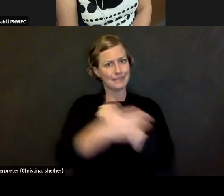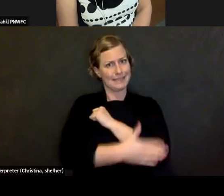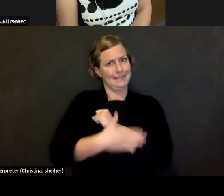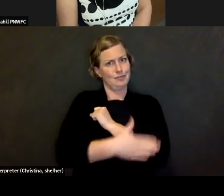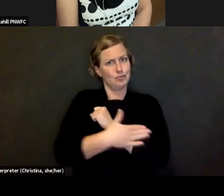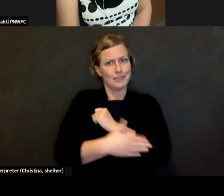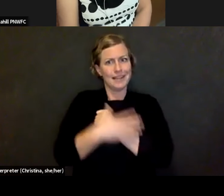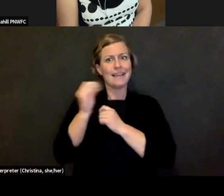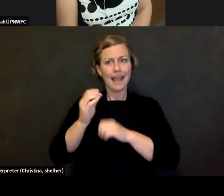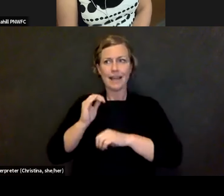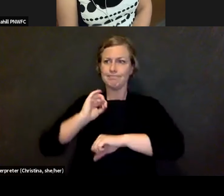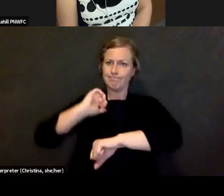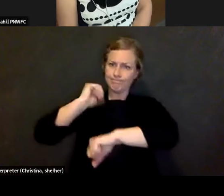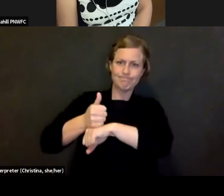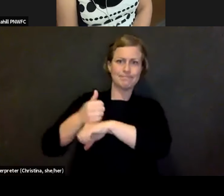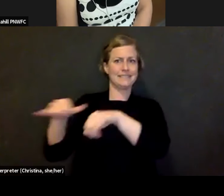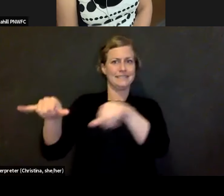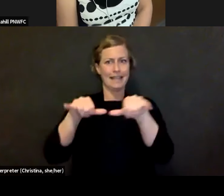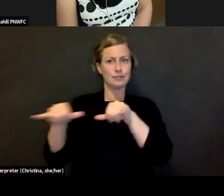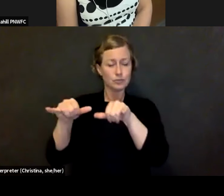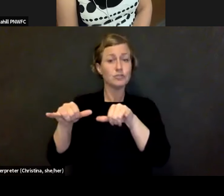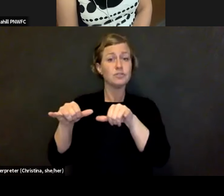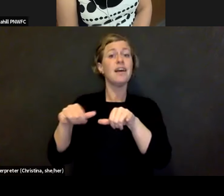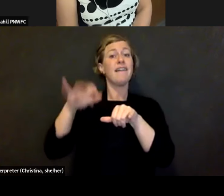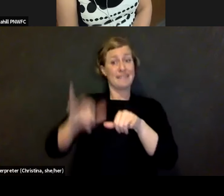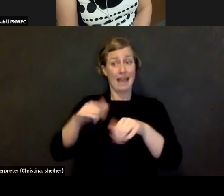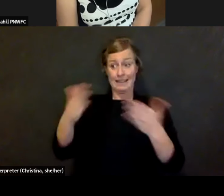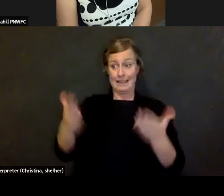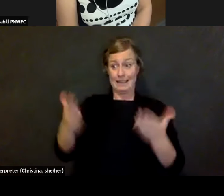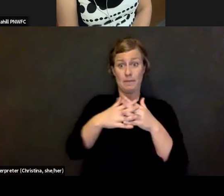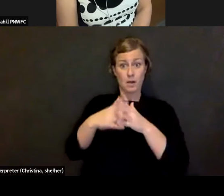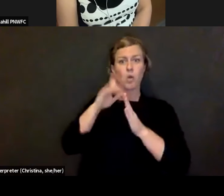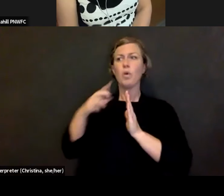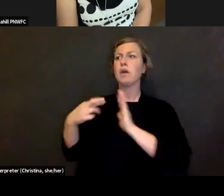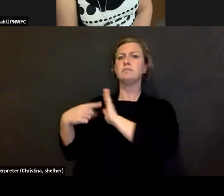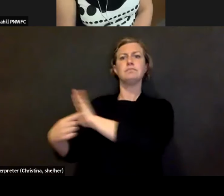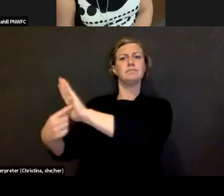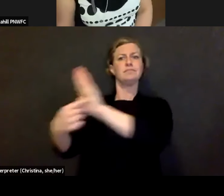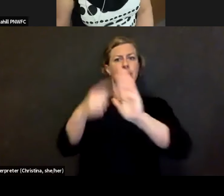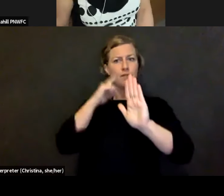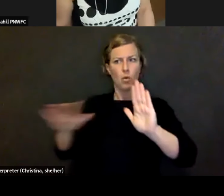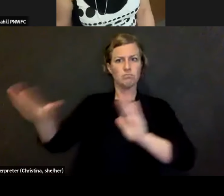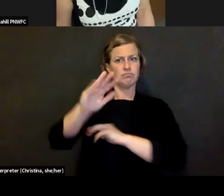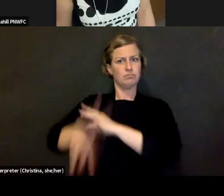we can build something so amazing in this country and really -- and then actually